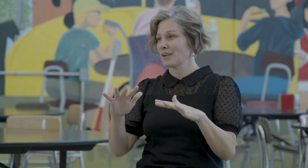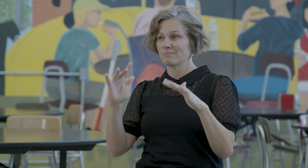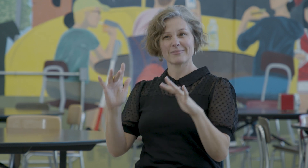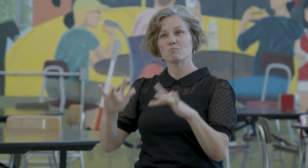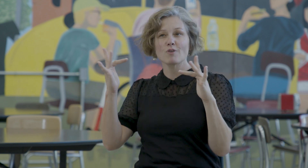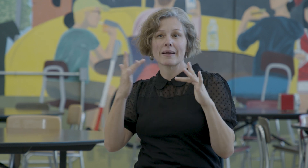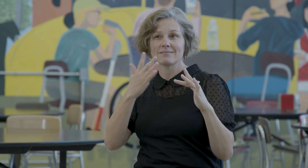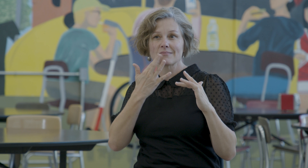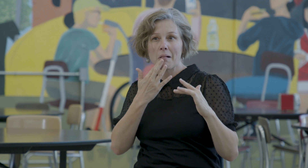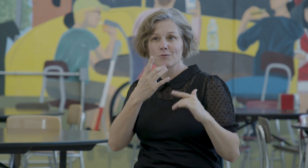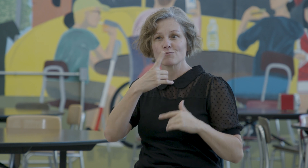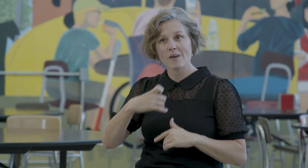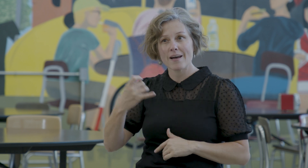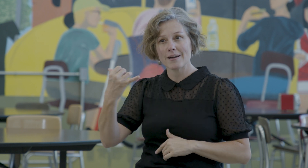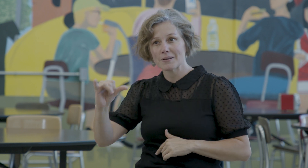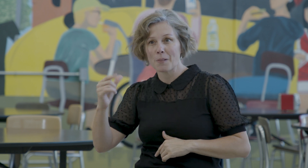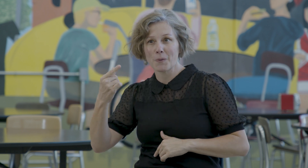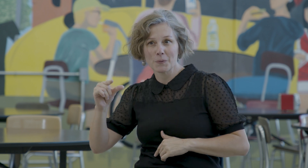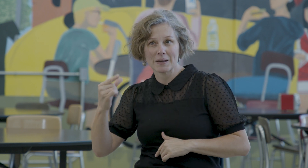the bright colors we wanted-- red, yellow, and green.